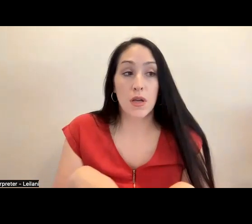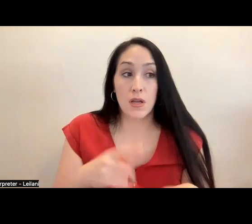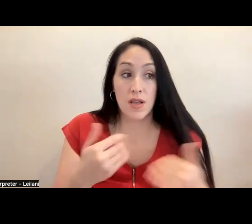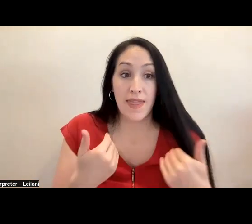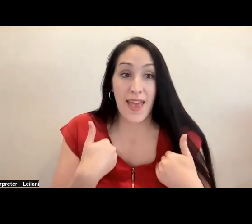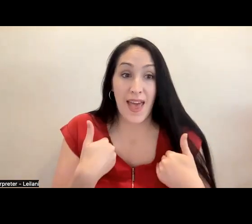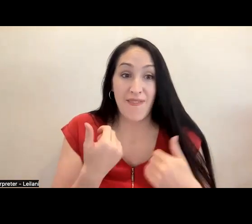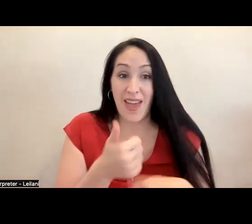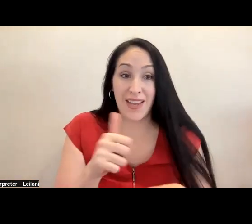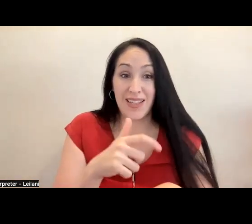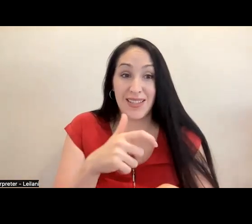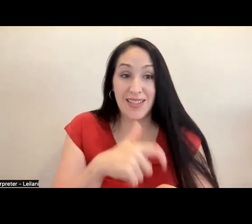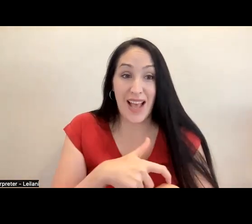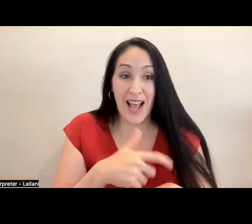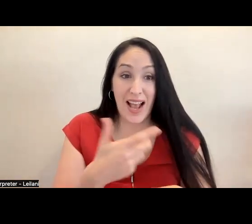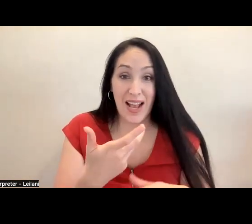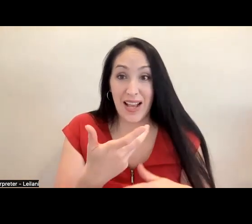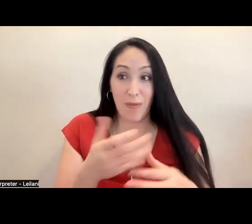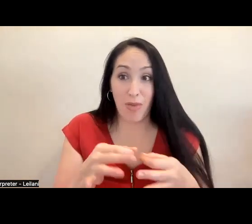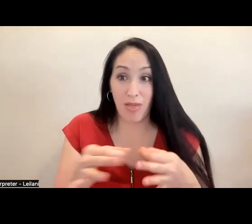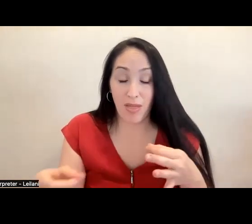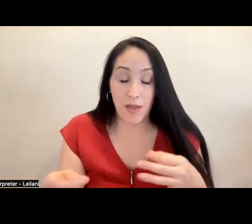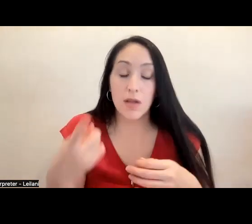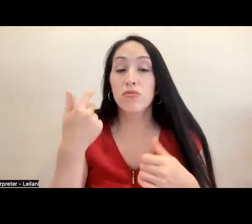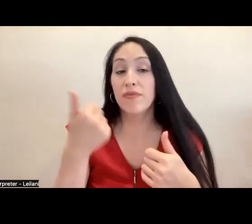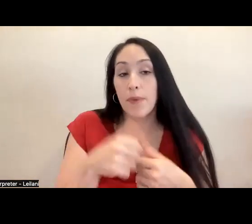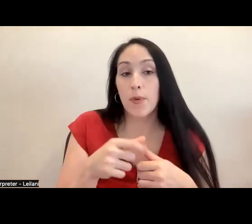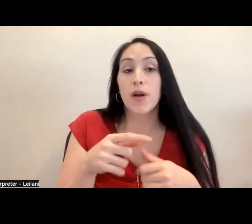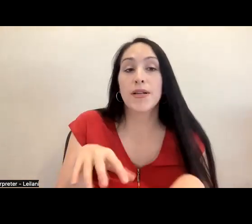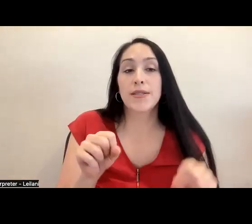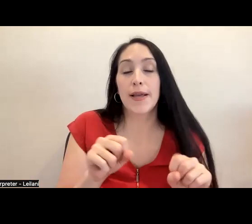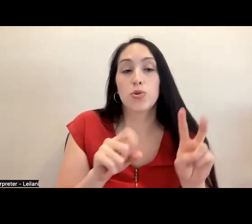11:58:16 Usually like, as I mentioned, it takes 2 to 7 business days to process a request